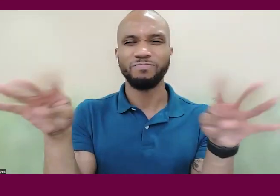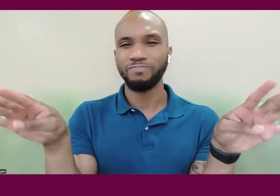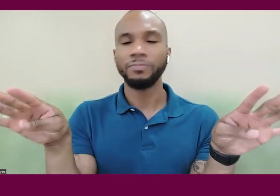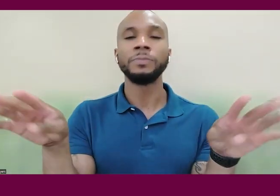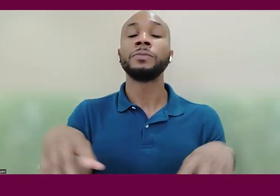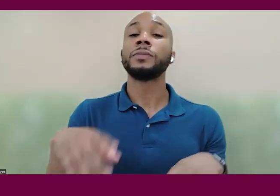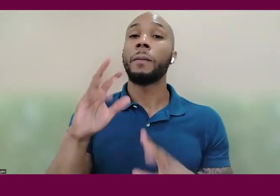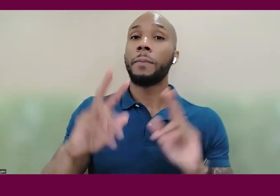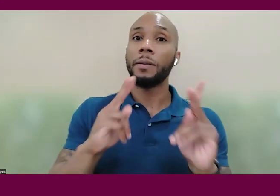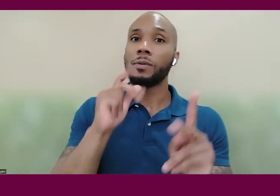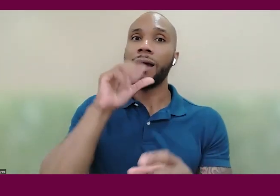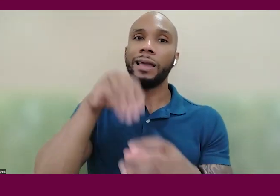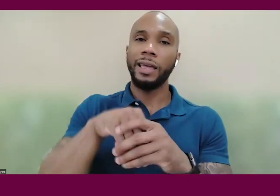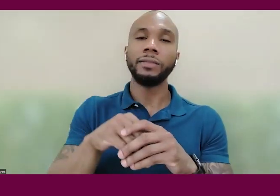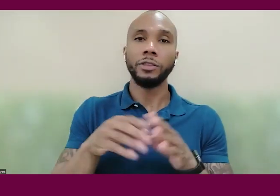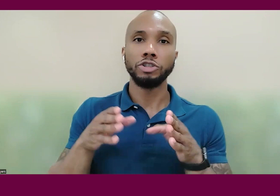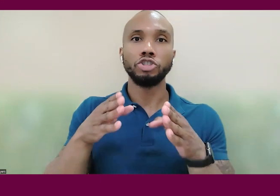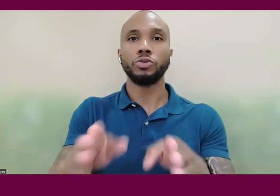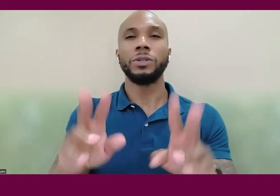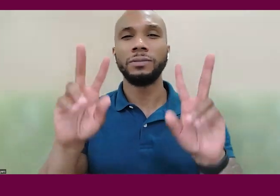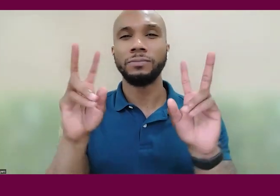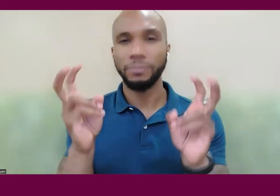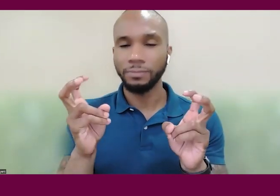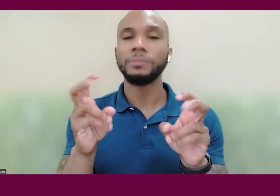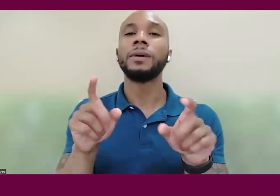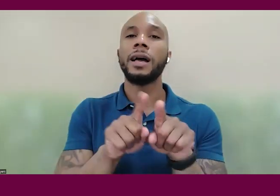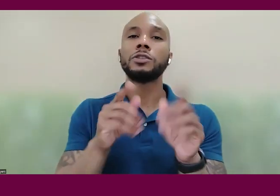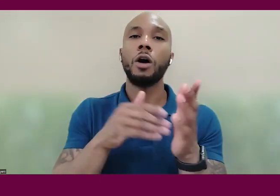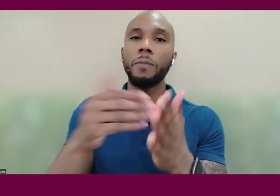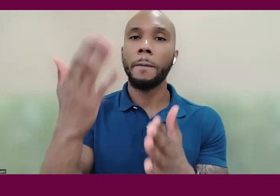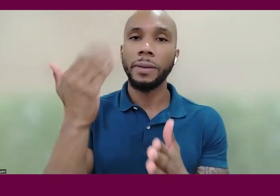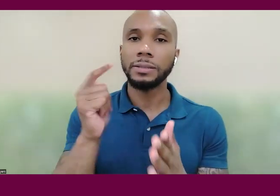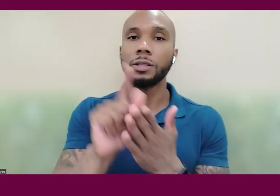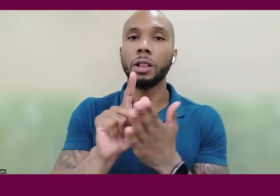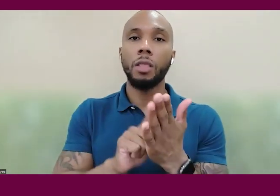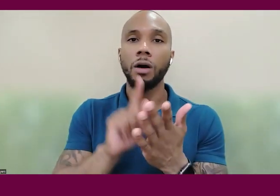People may not be "in the streets" as much as they can because the law actually changed.